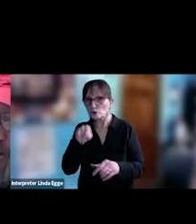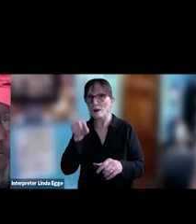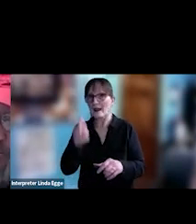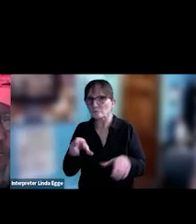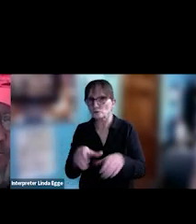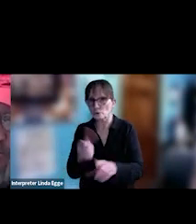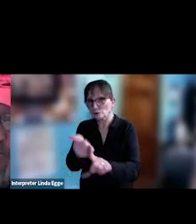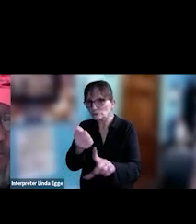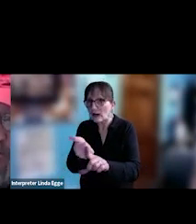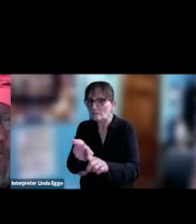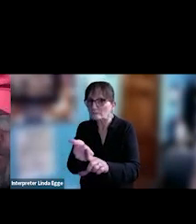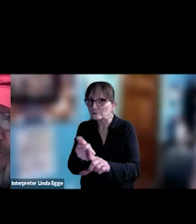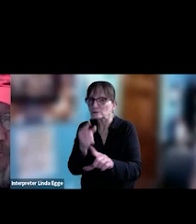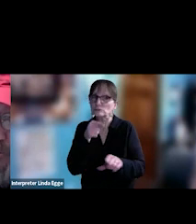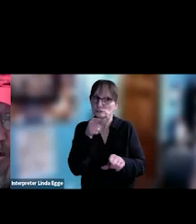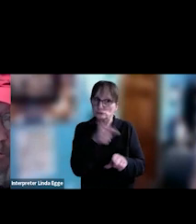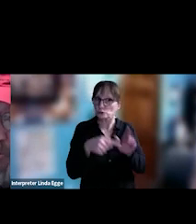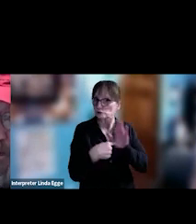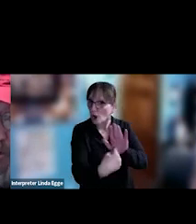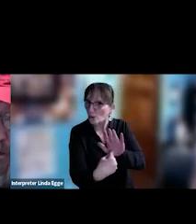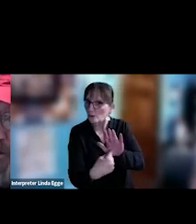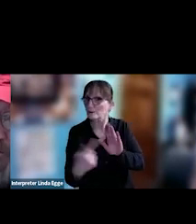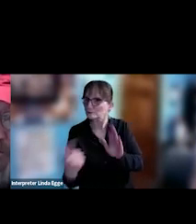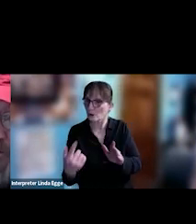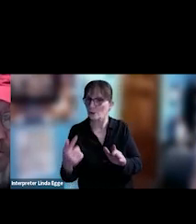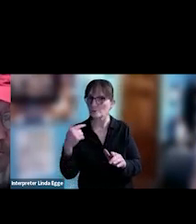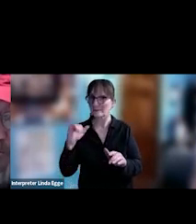And that's kind of where I'm at right now, you know?